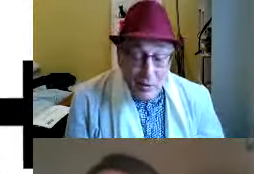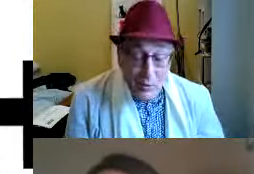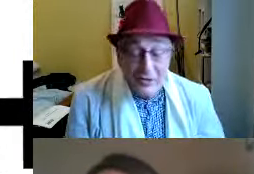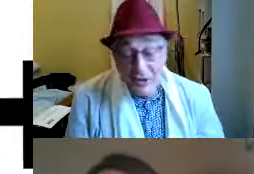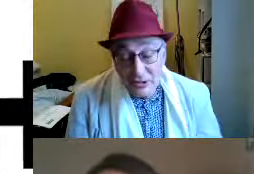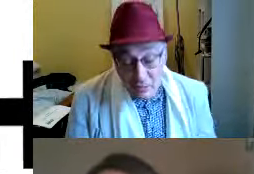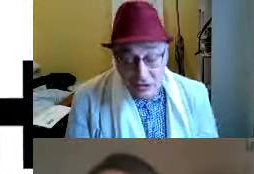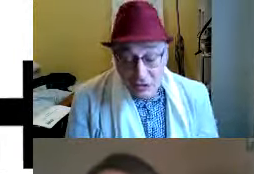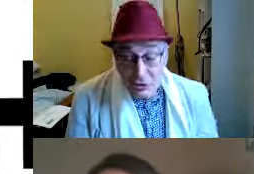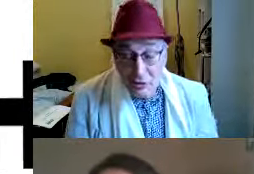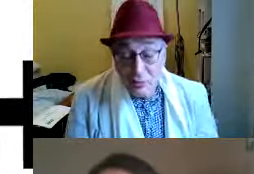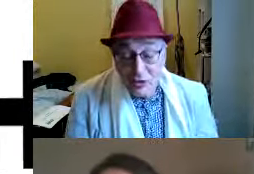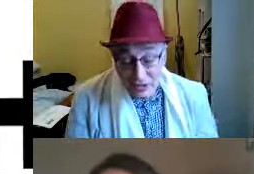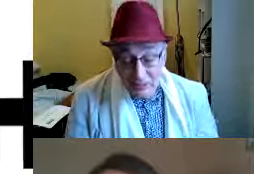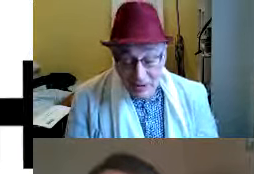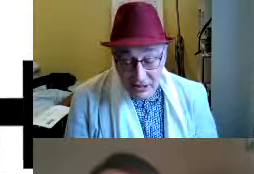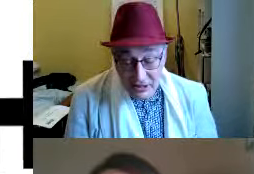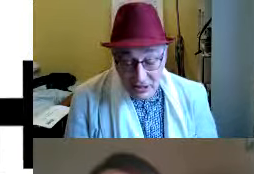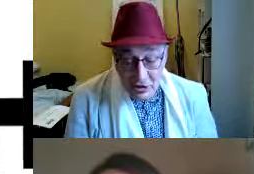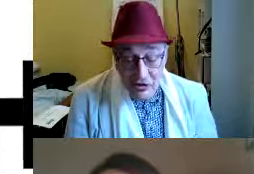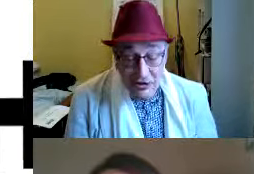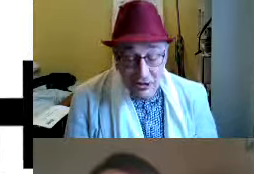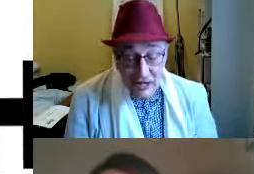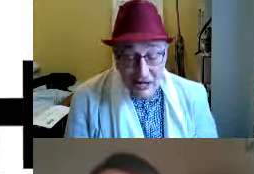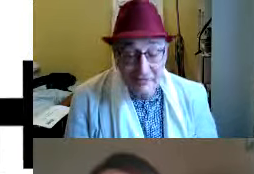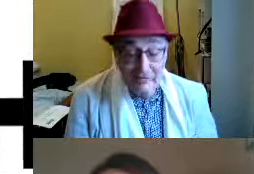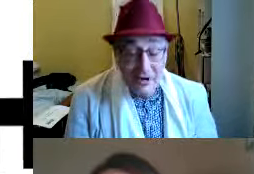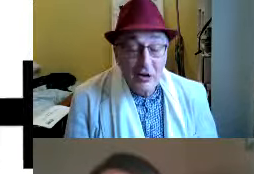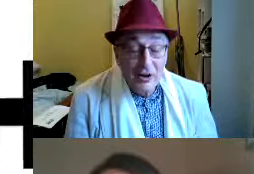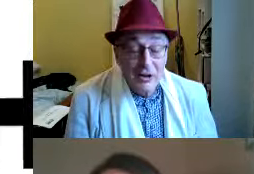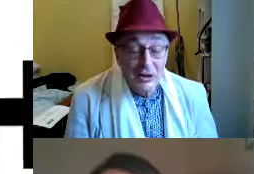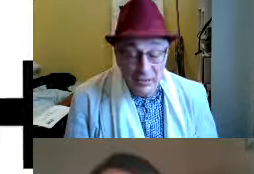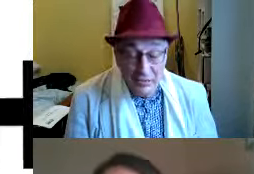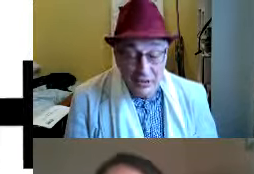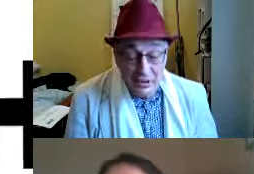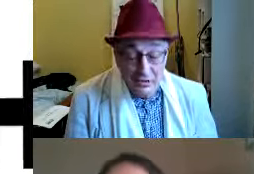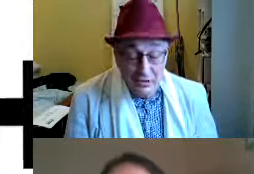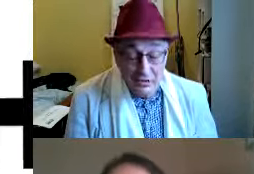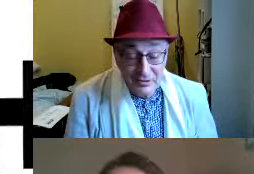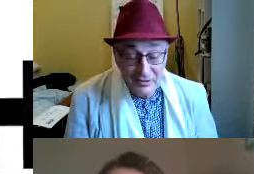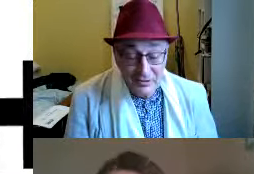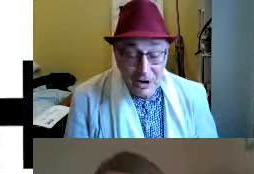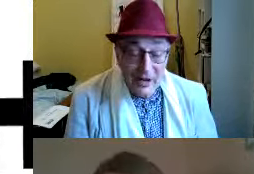one of the things we want to do with this project is not just have established like